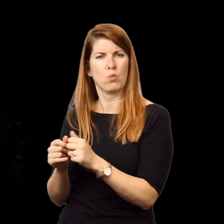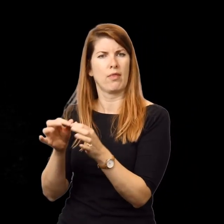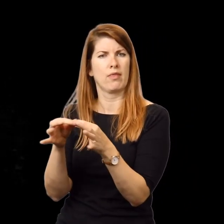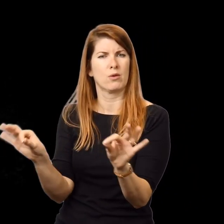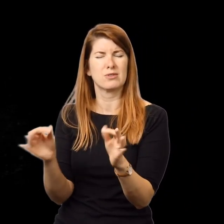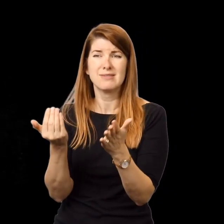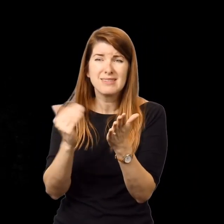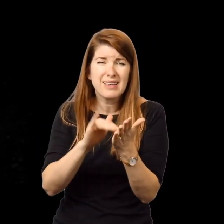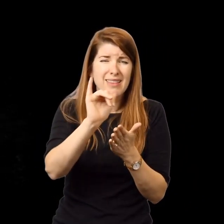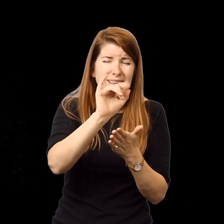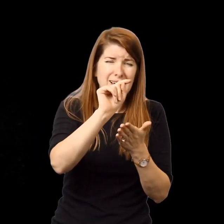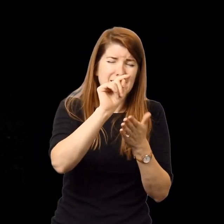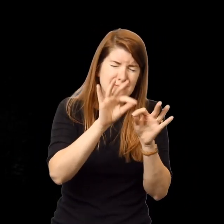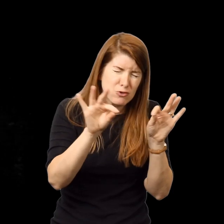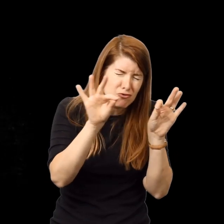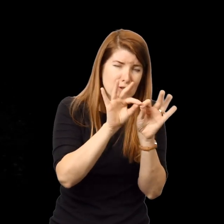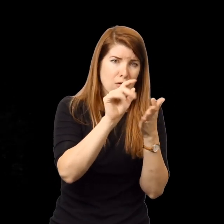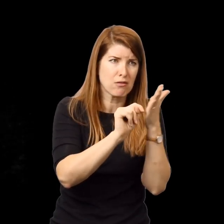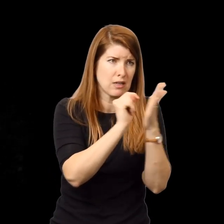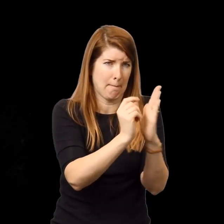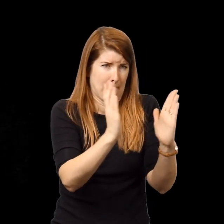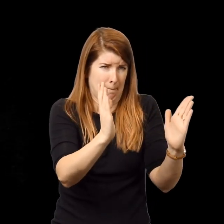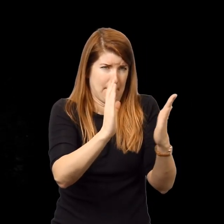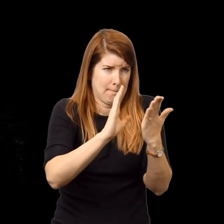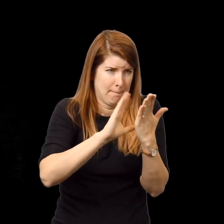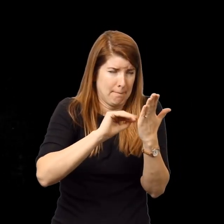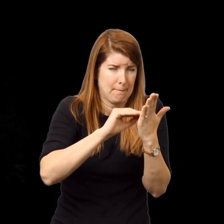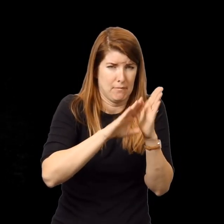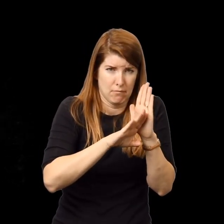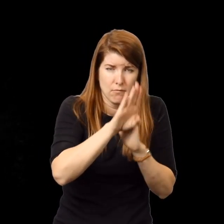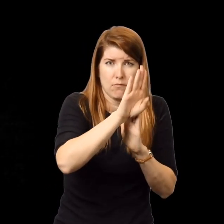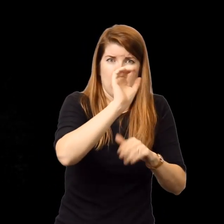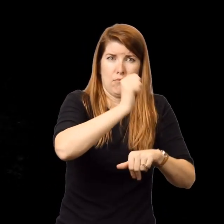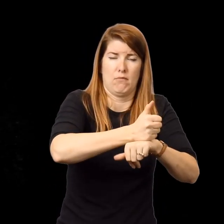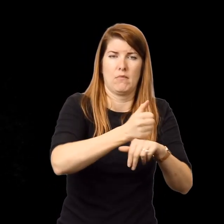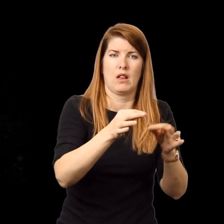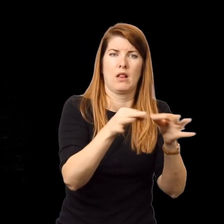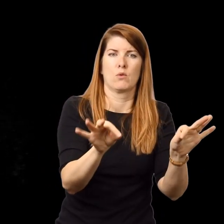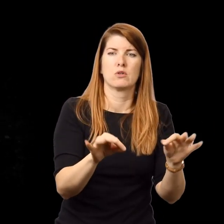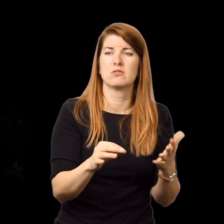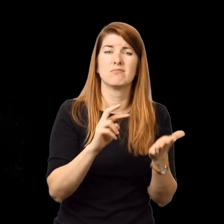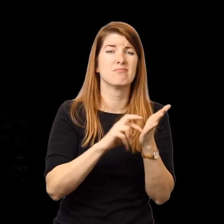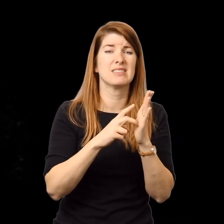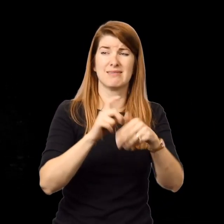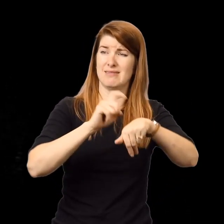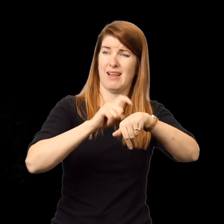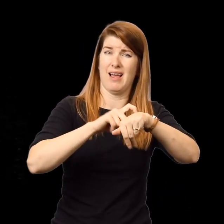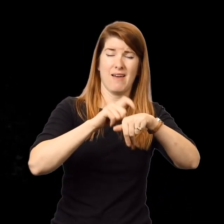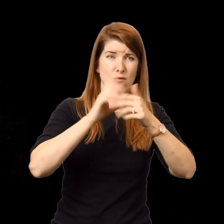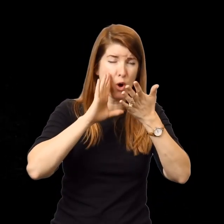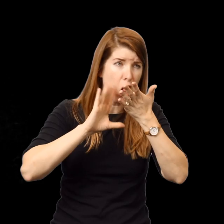And again, there's a critical period, and so there's not a lot of time to really get language